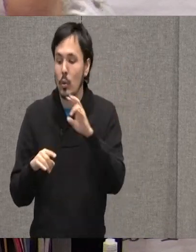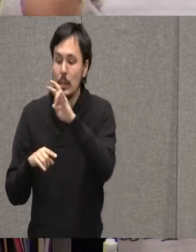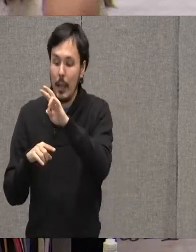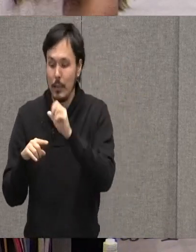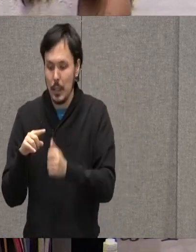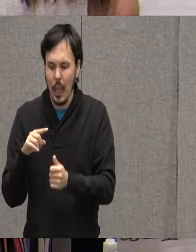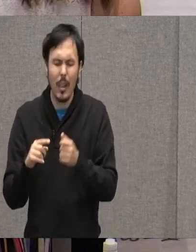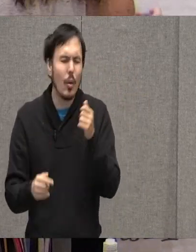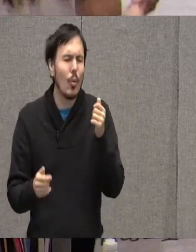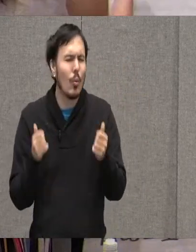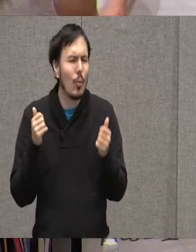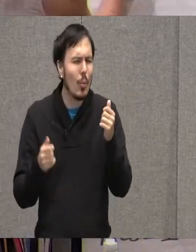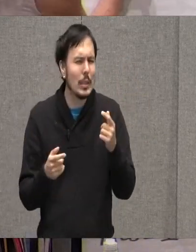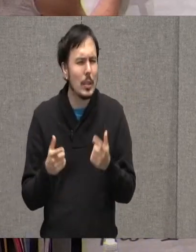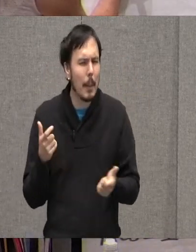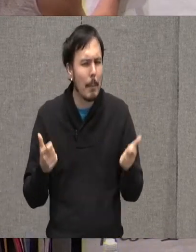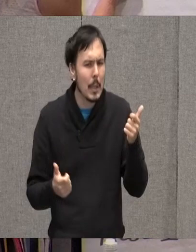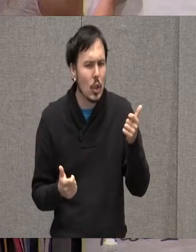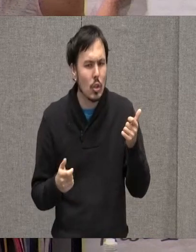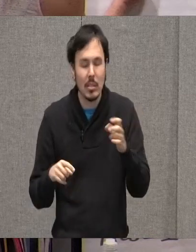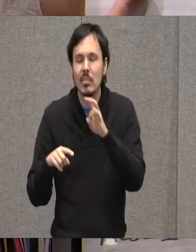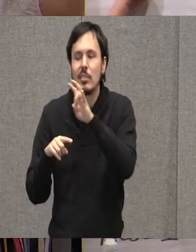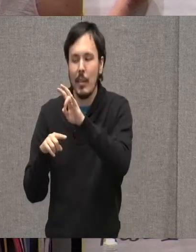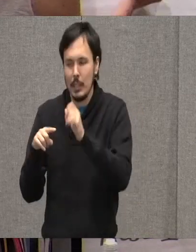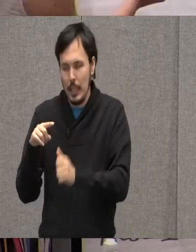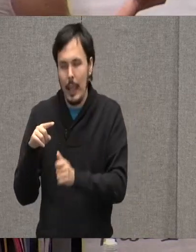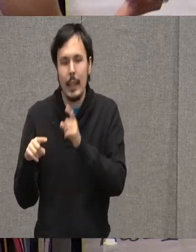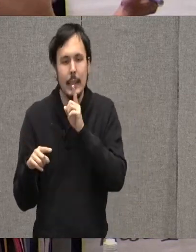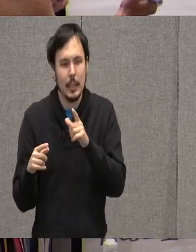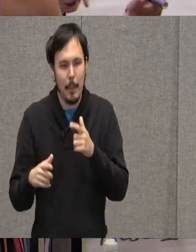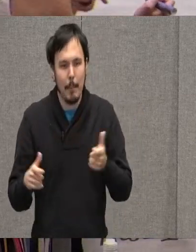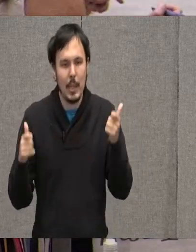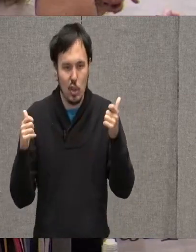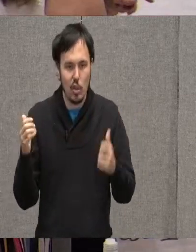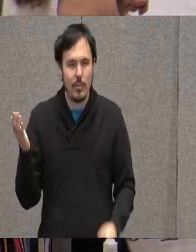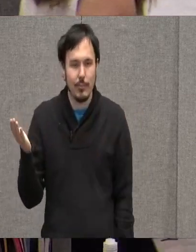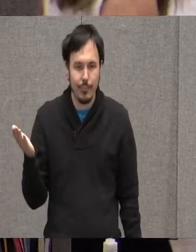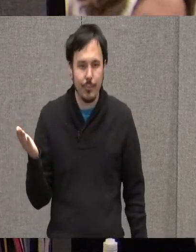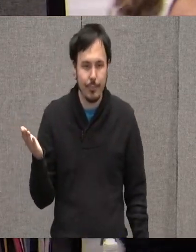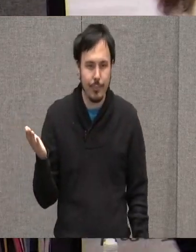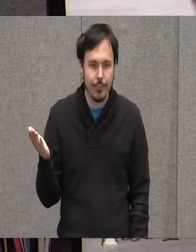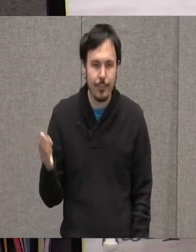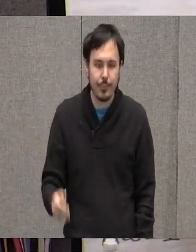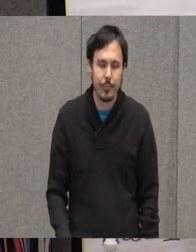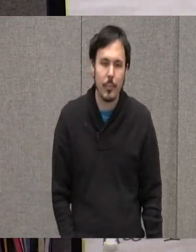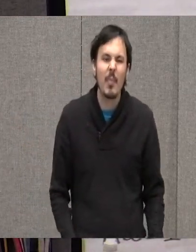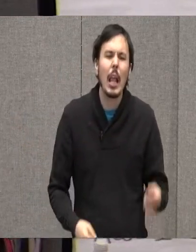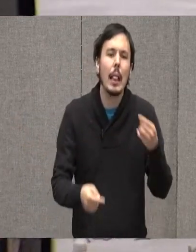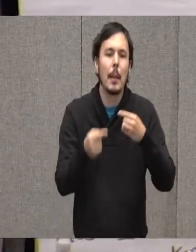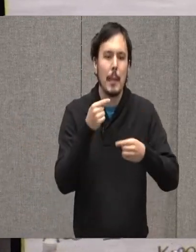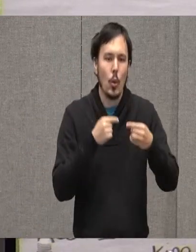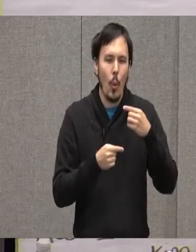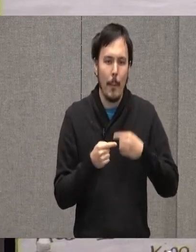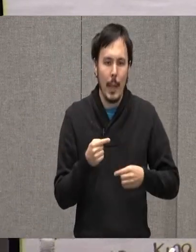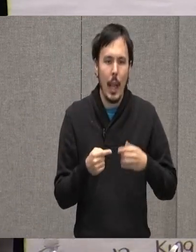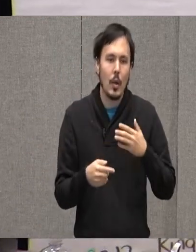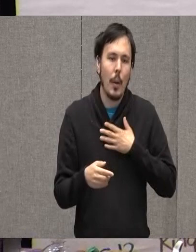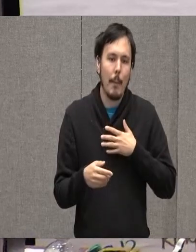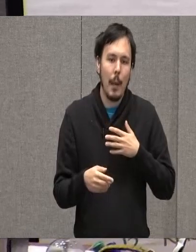We know 7/10 is bigger. So let me go back to my thing, to know who slept more.